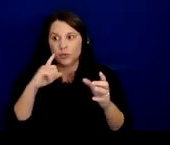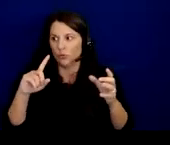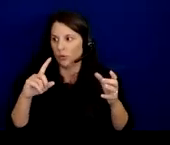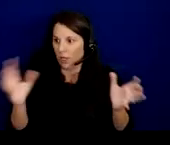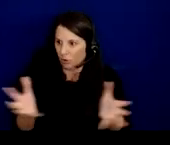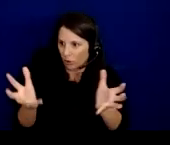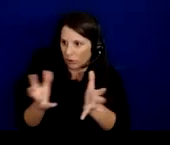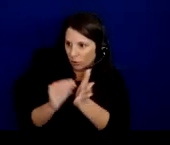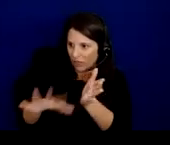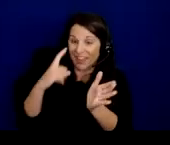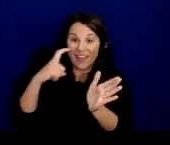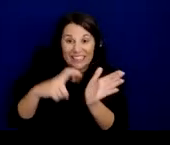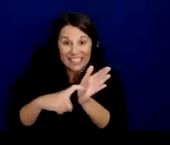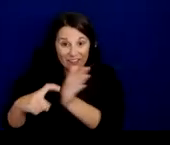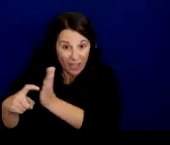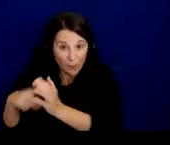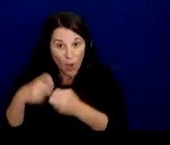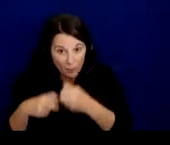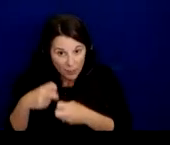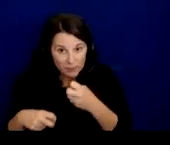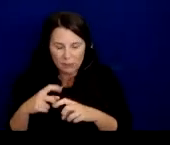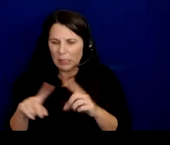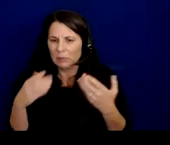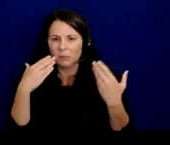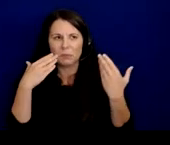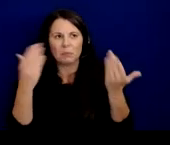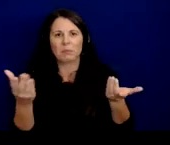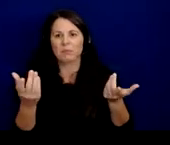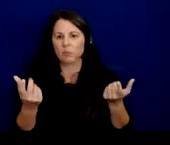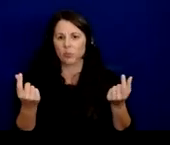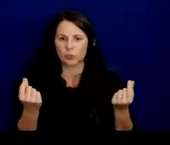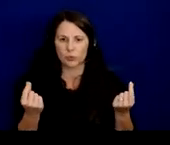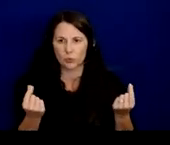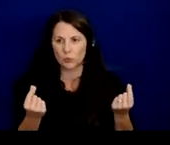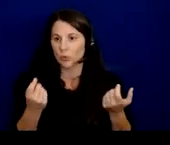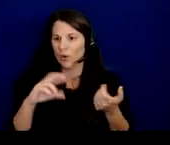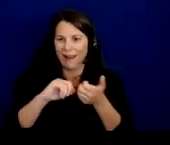but don't necessarily know where to go to develop solutions.